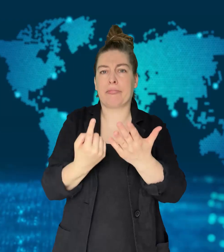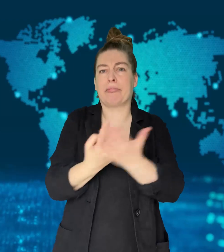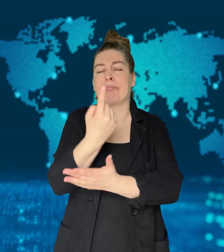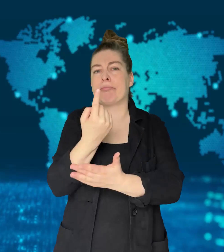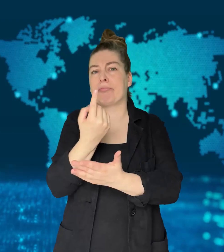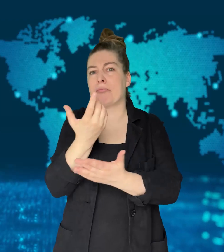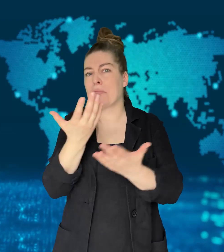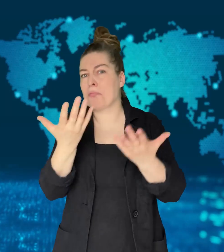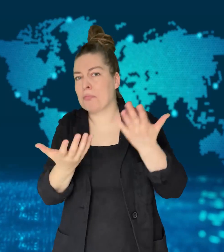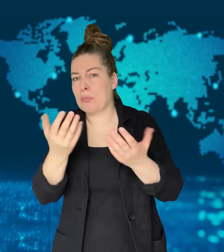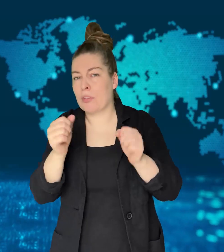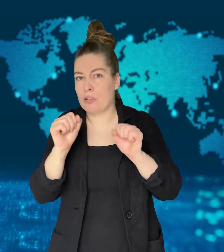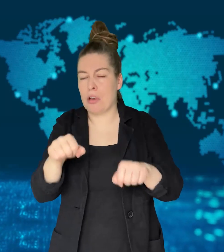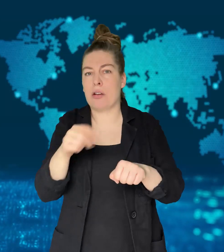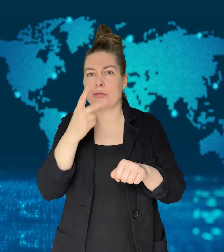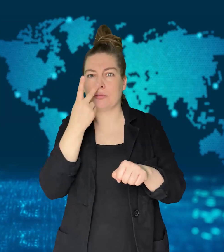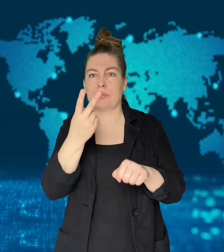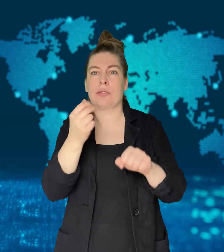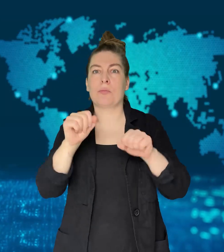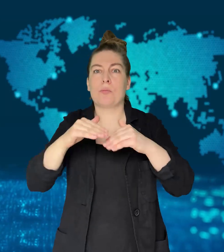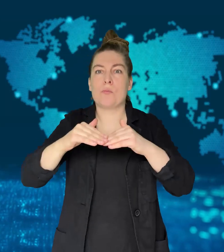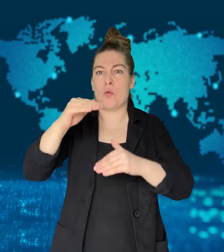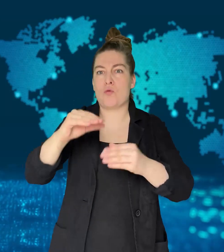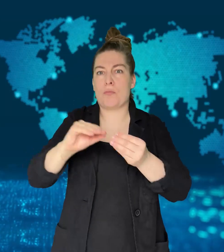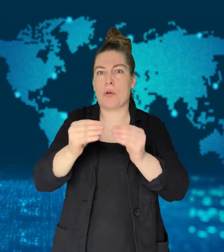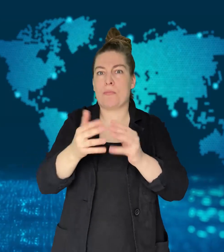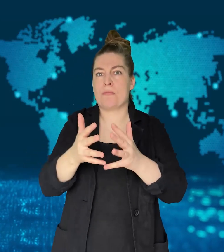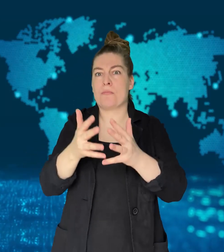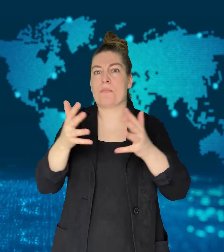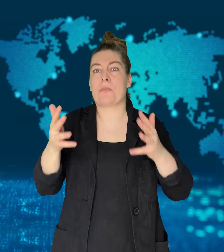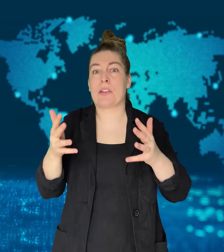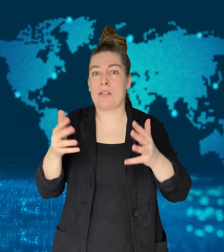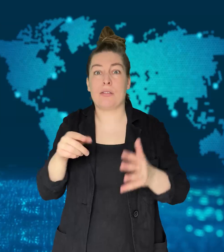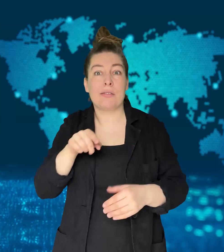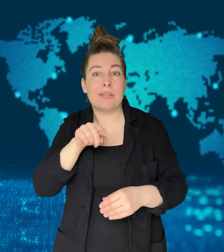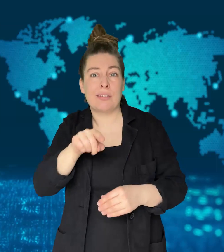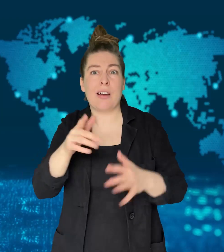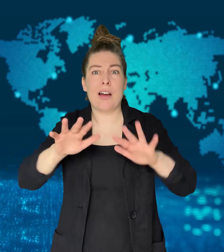It's believed that the accidental fire may